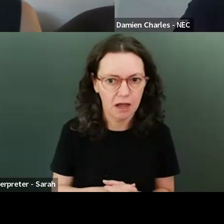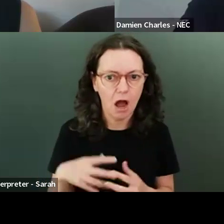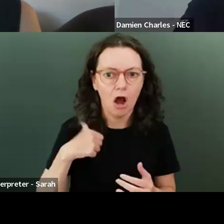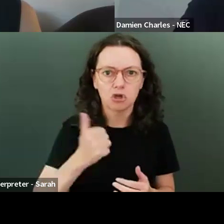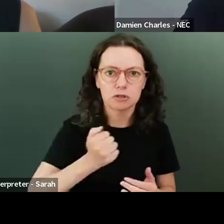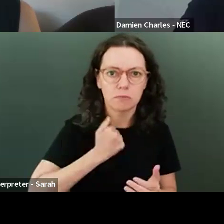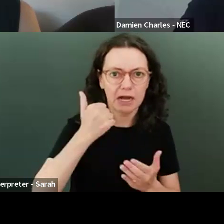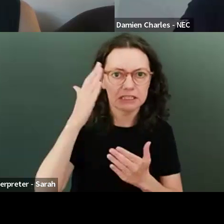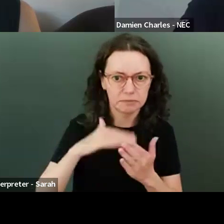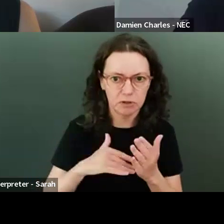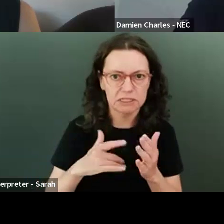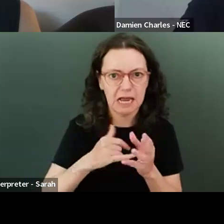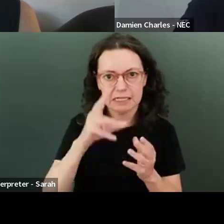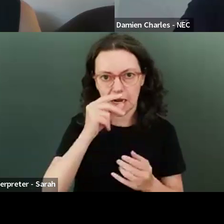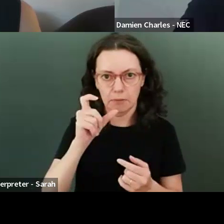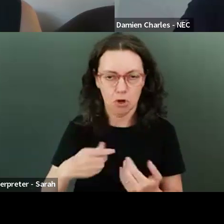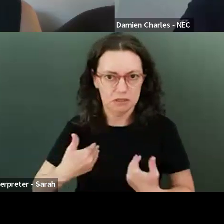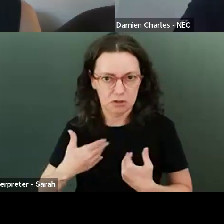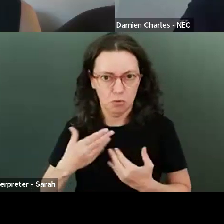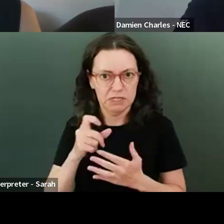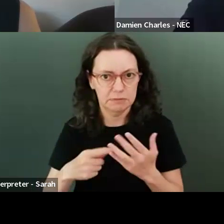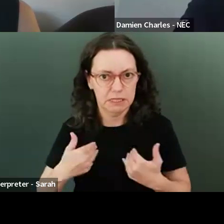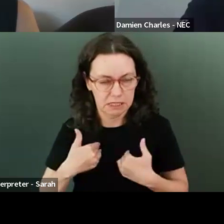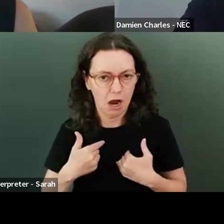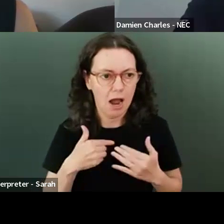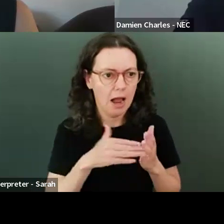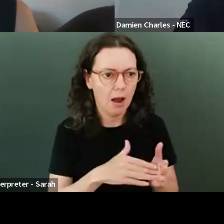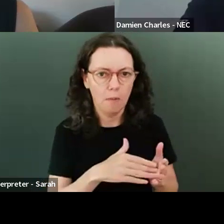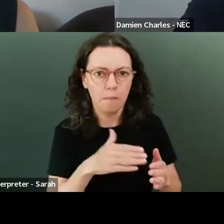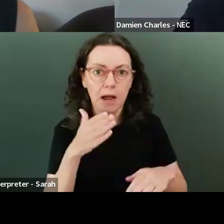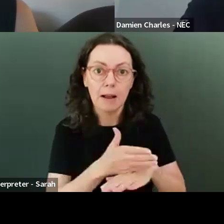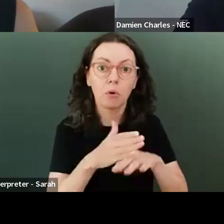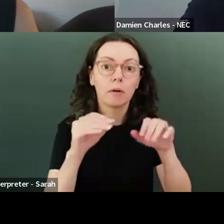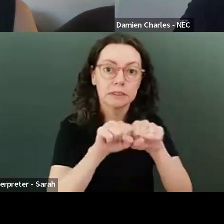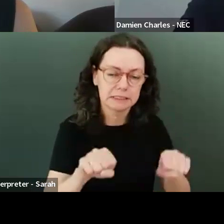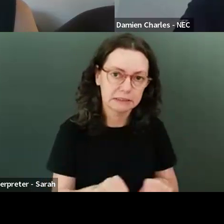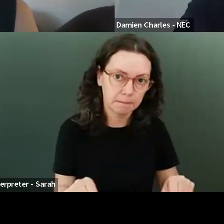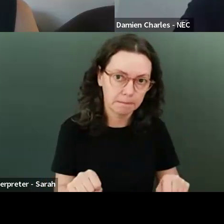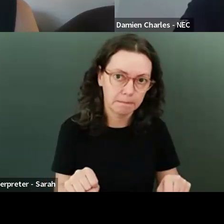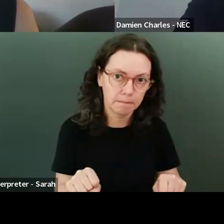experiences as a young person with disability to help improve the